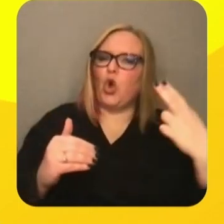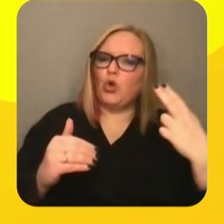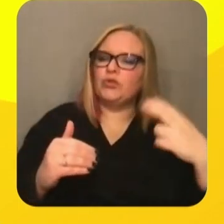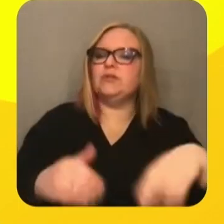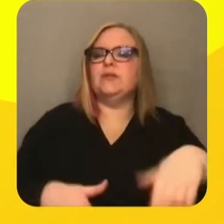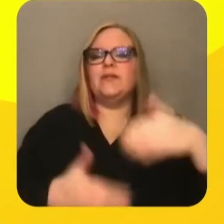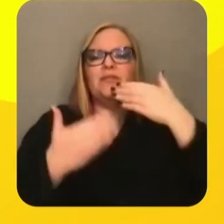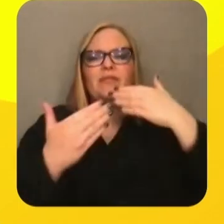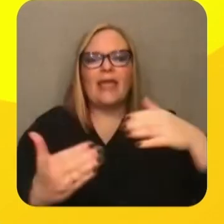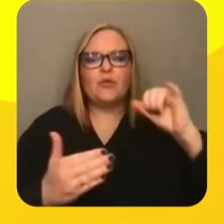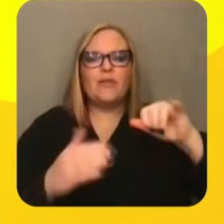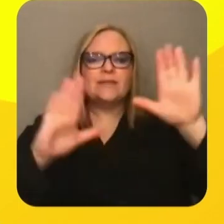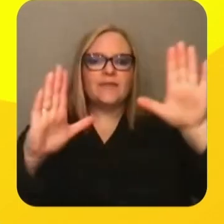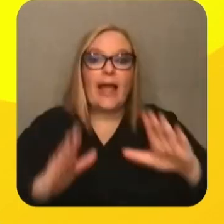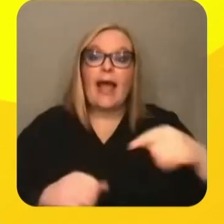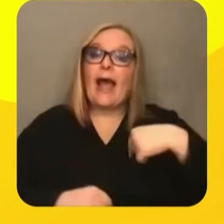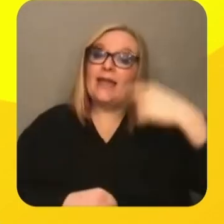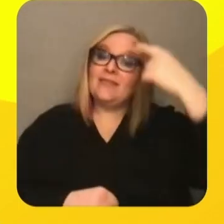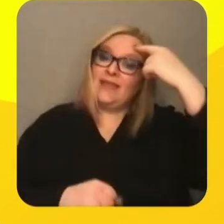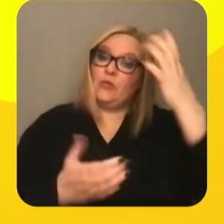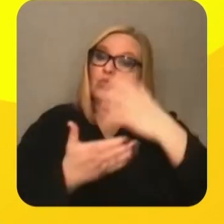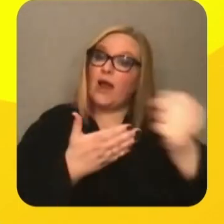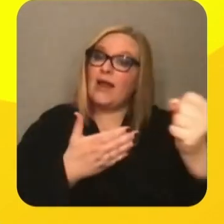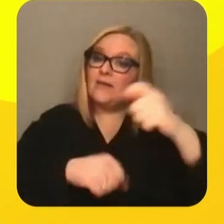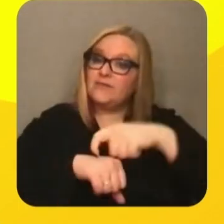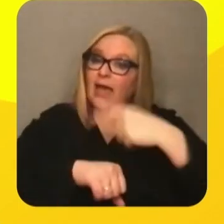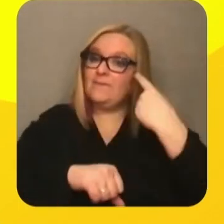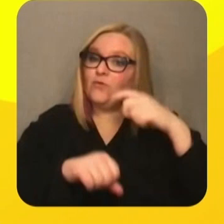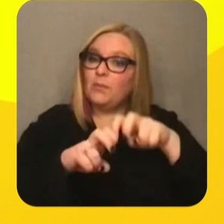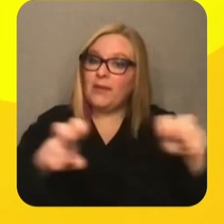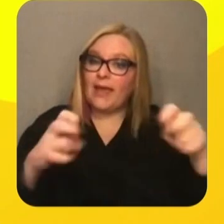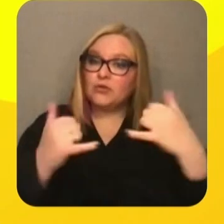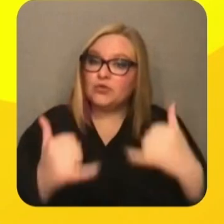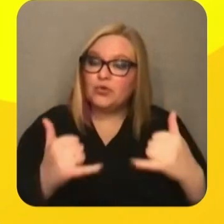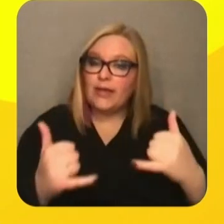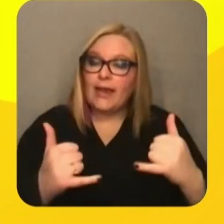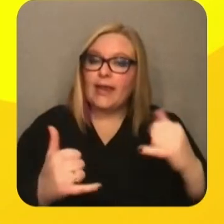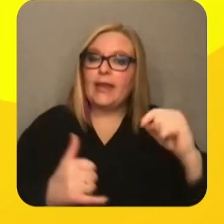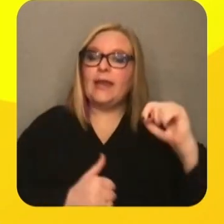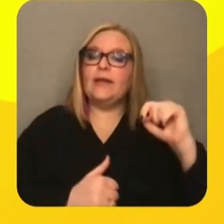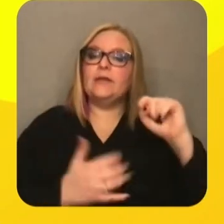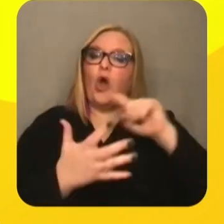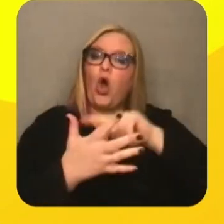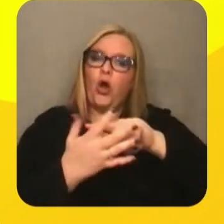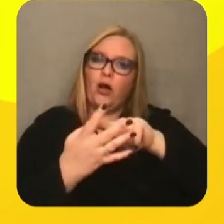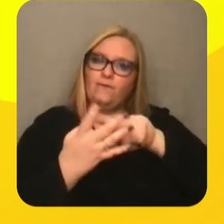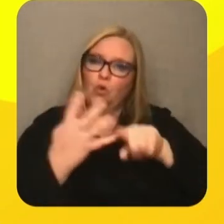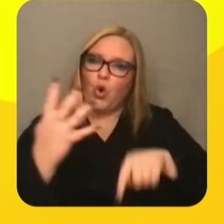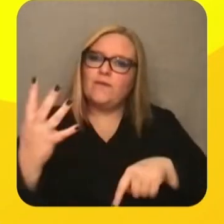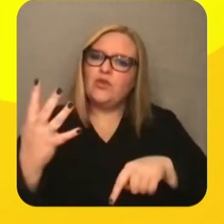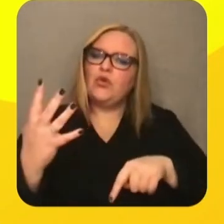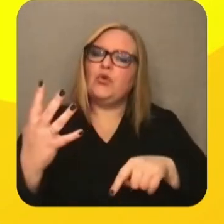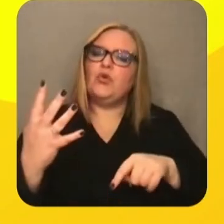Well, I think this is all the time that we have for our panel today. Trey, Yemi, Bo, Iesha, thank you so much